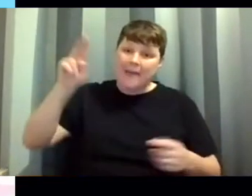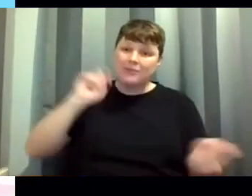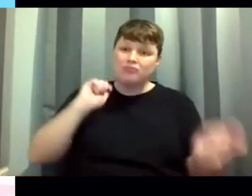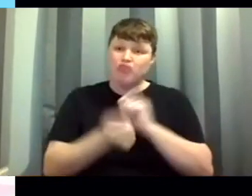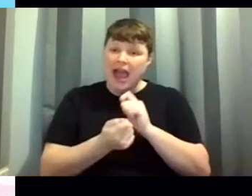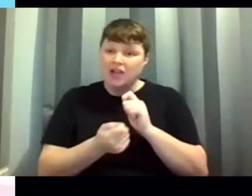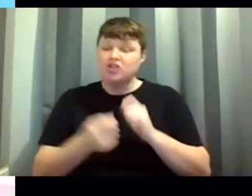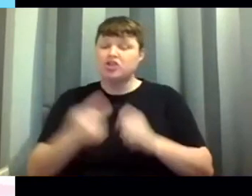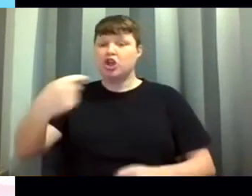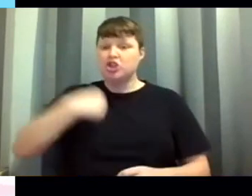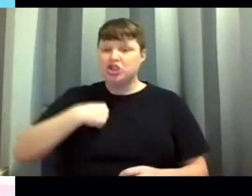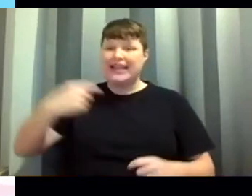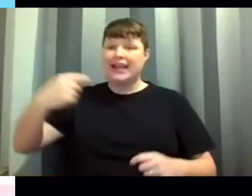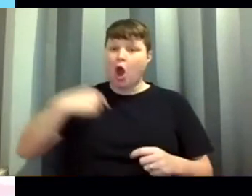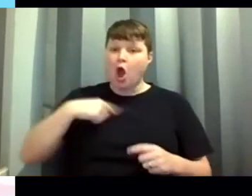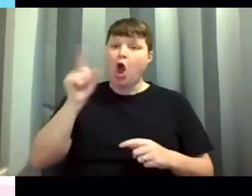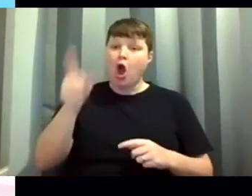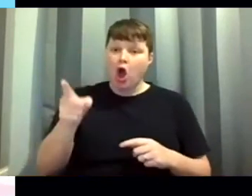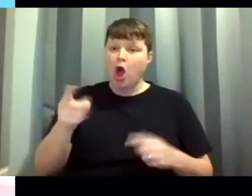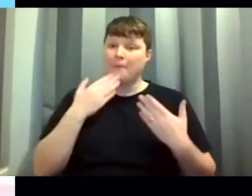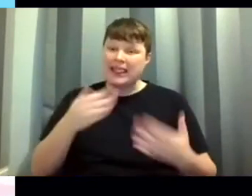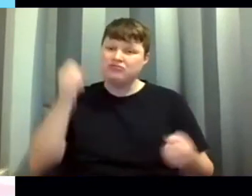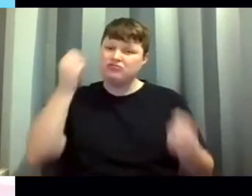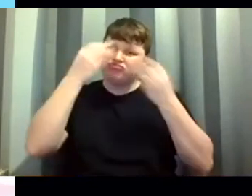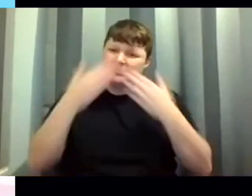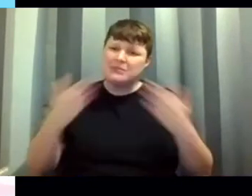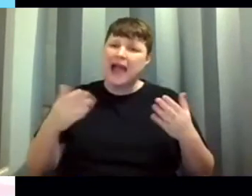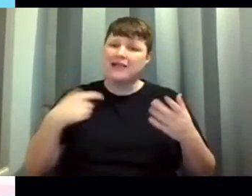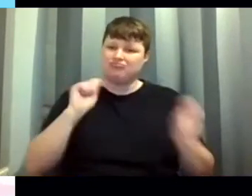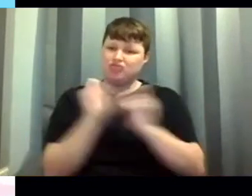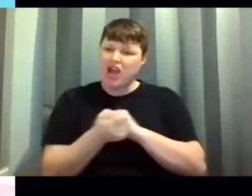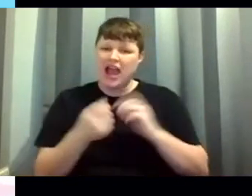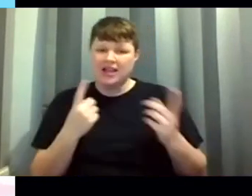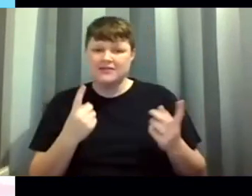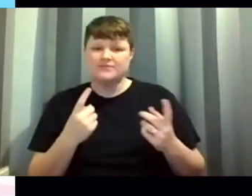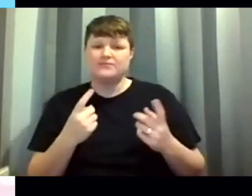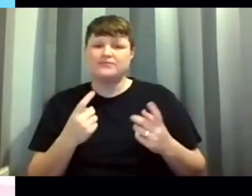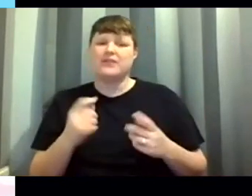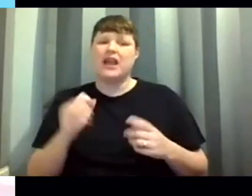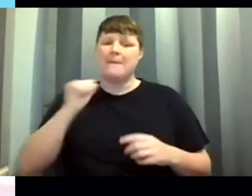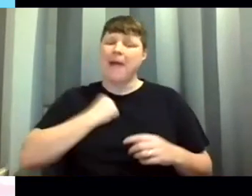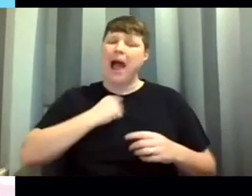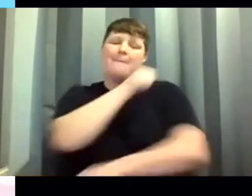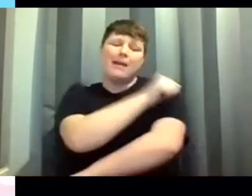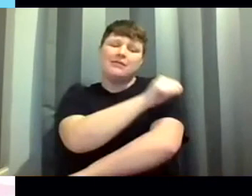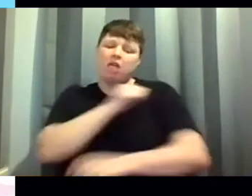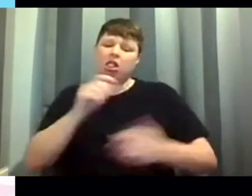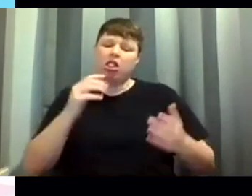I also want to say the medical side of transition is complicated. I'd like you to treat that with sensitivity and kind of respect appropriate boundaries.